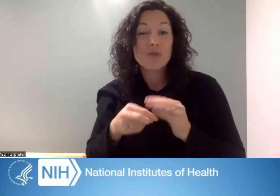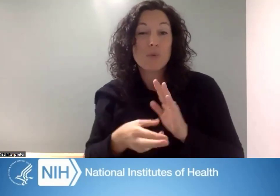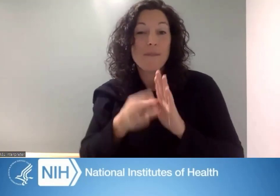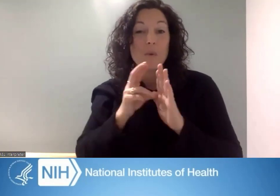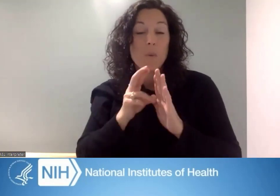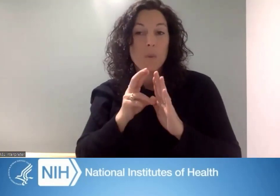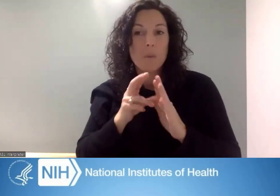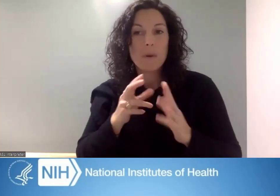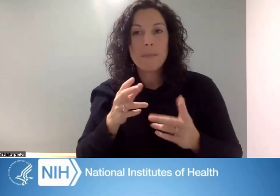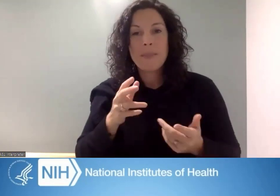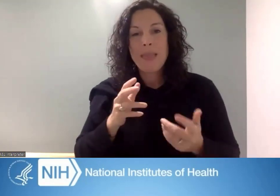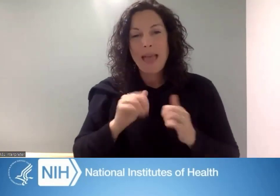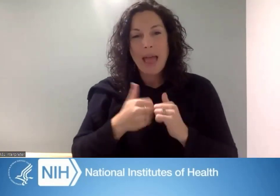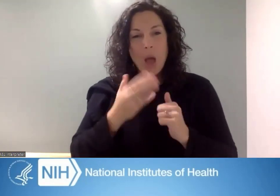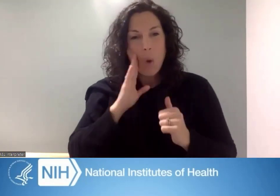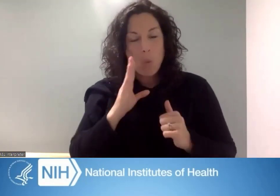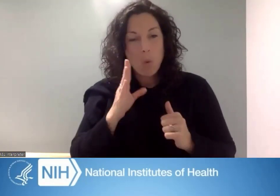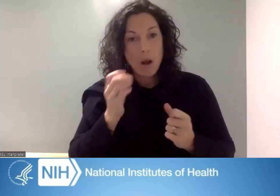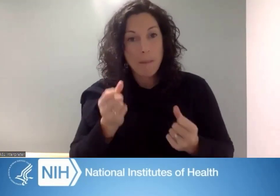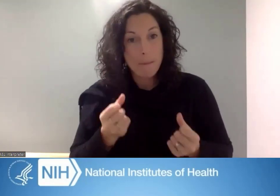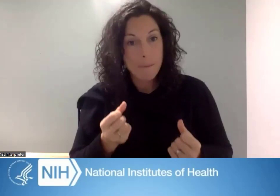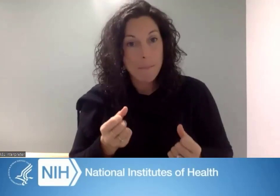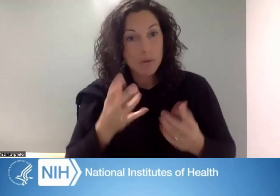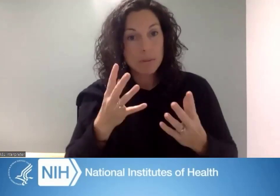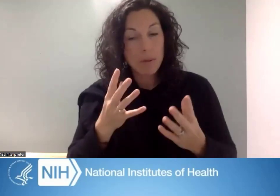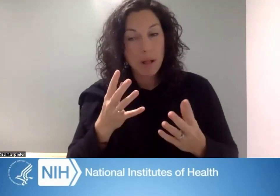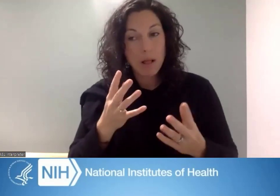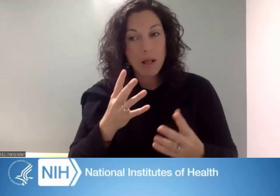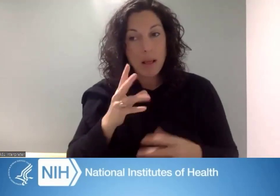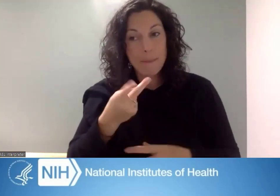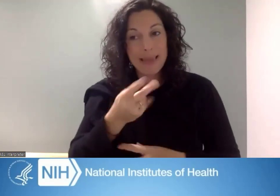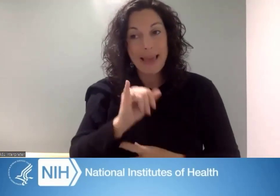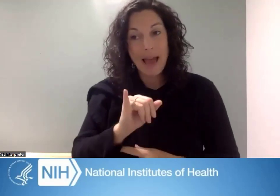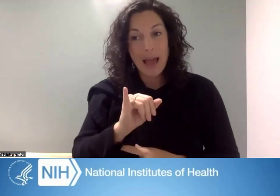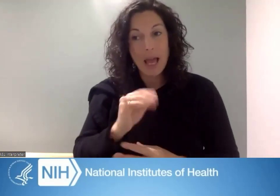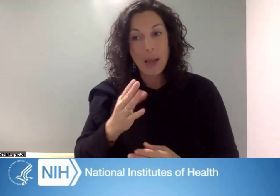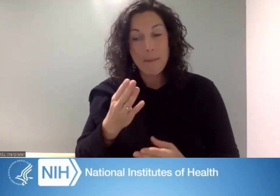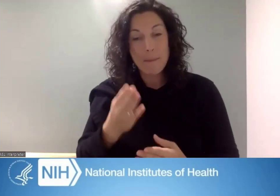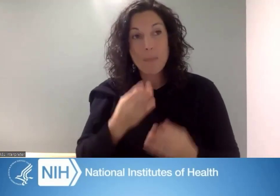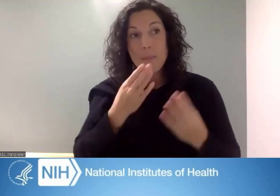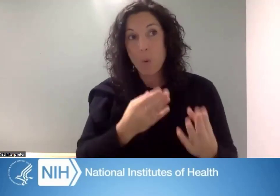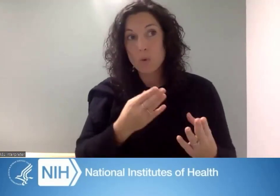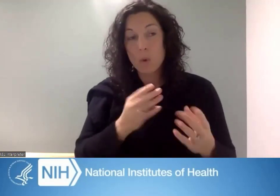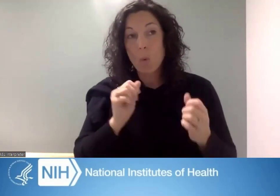how would a multiple principal investigator, or multiple PI, proposal with the lead PI